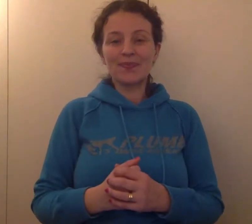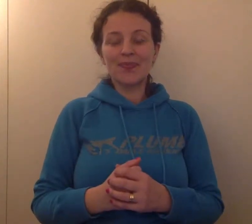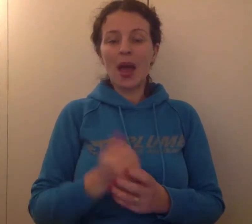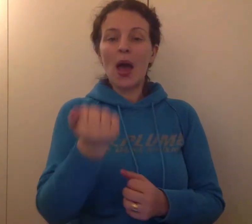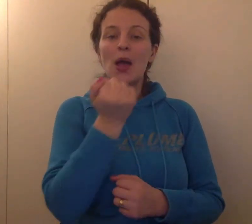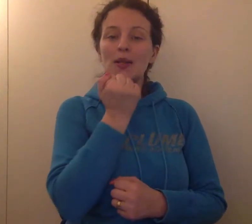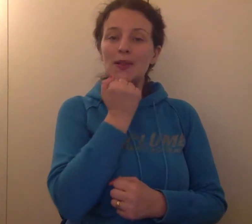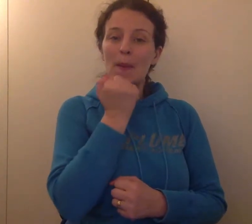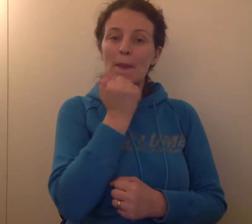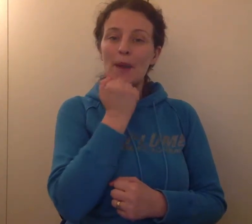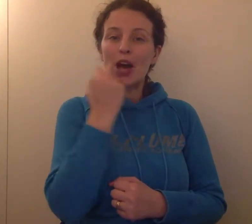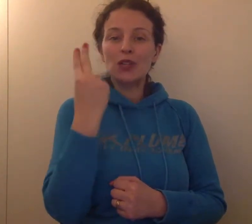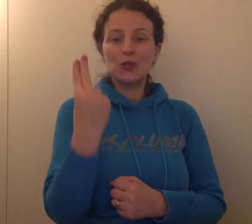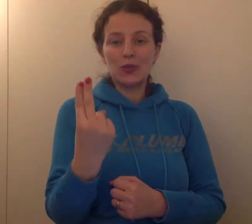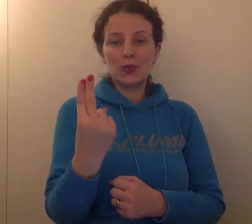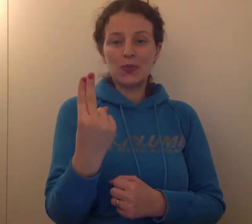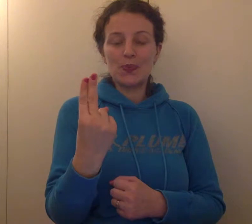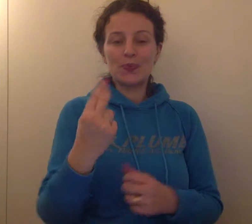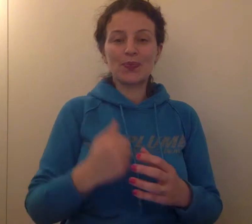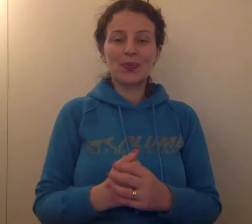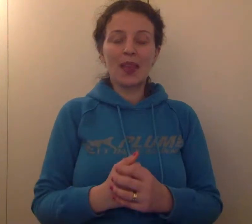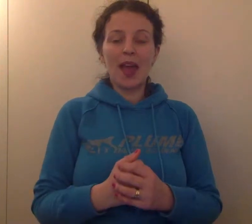Number 2 truth